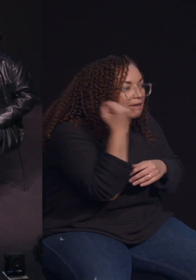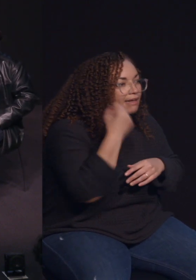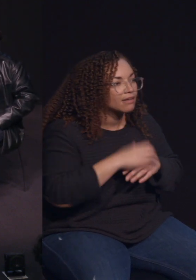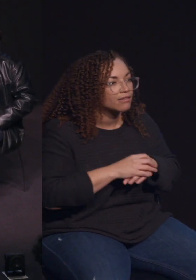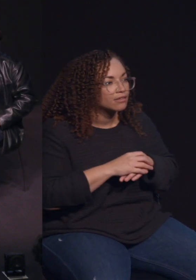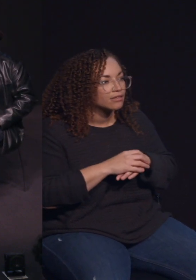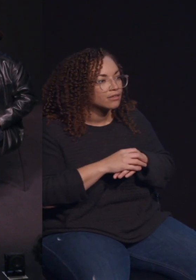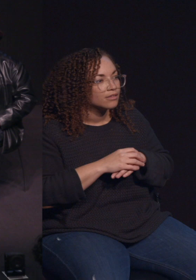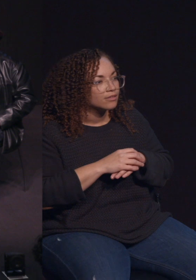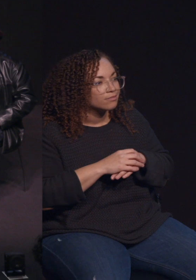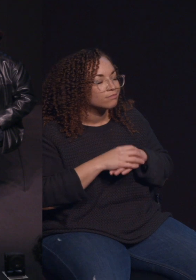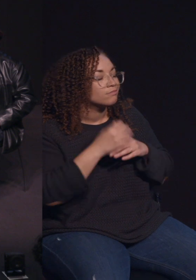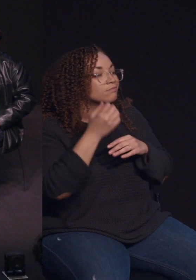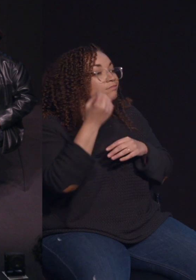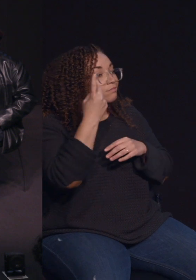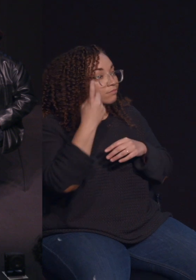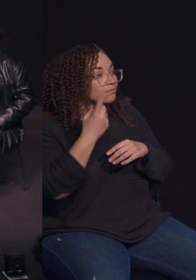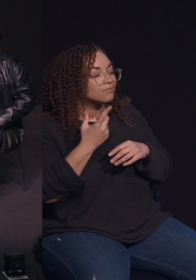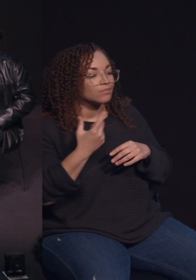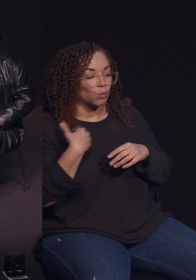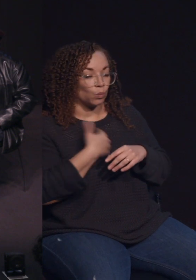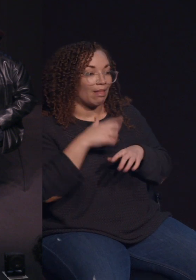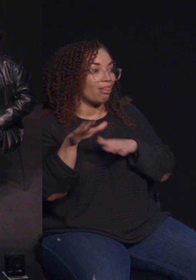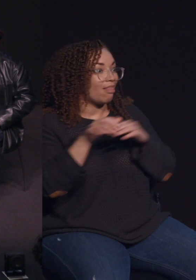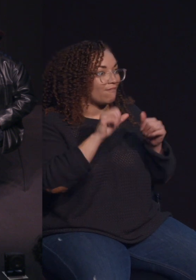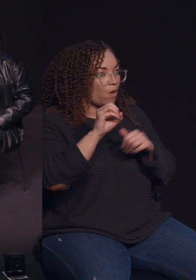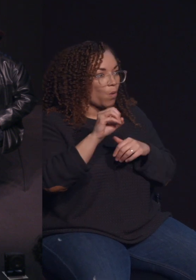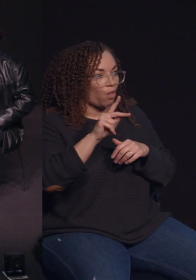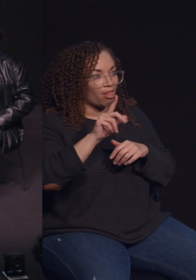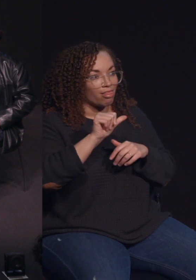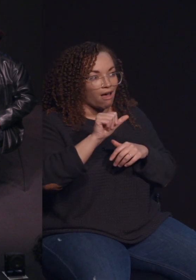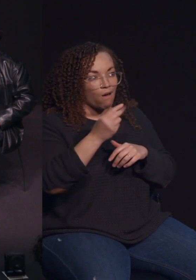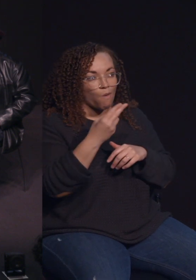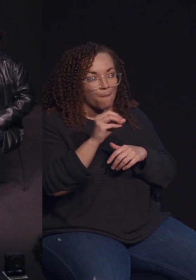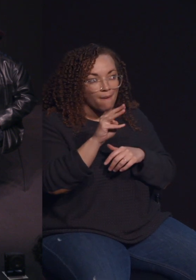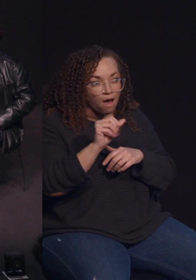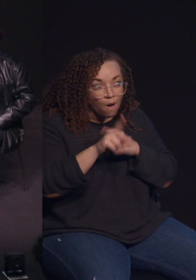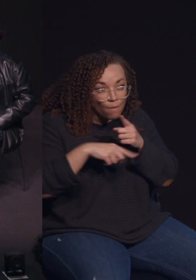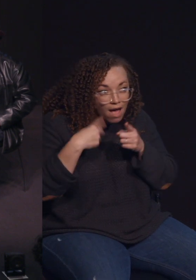when we left Oklahoma in 1952, I really didn't know what to